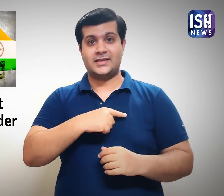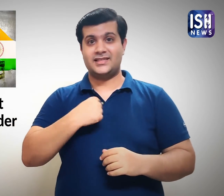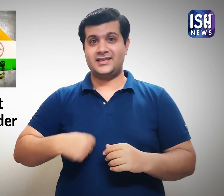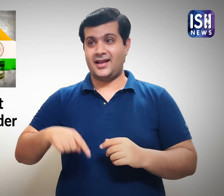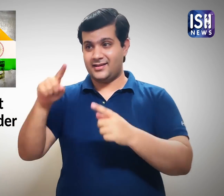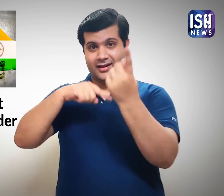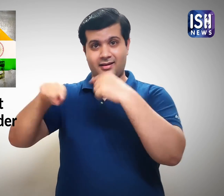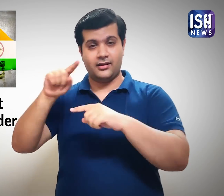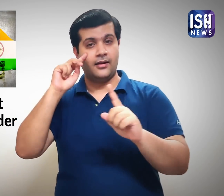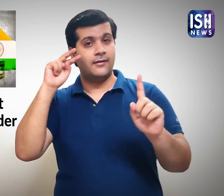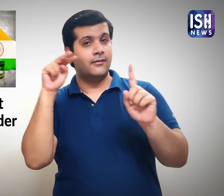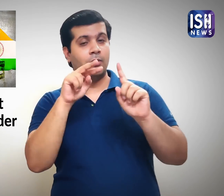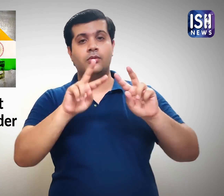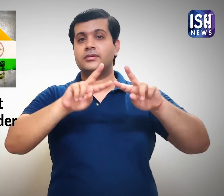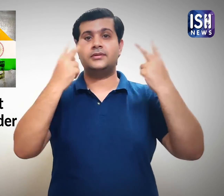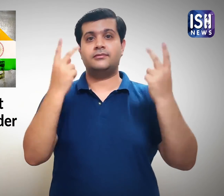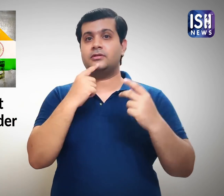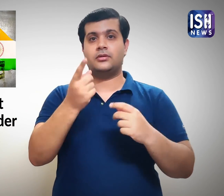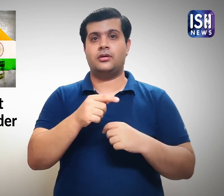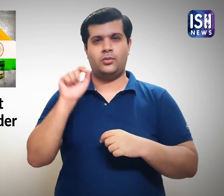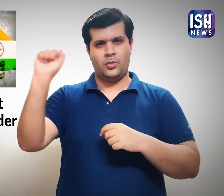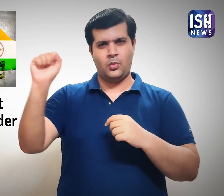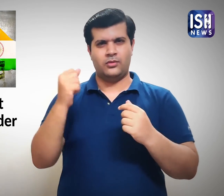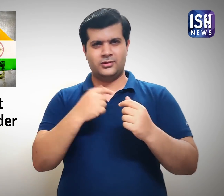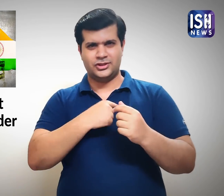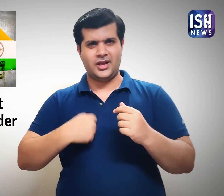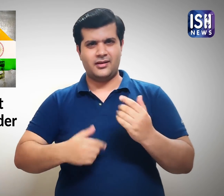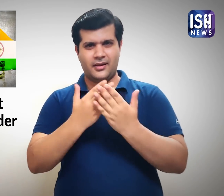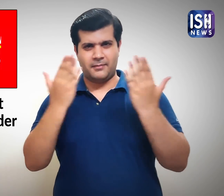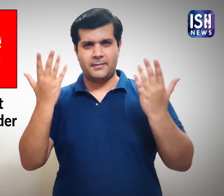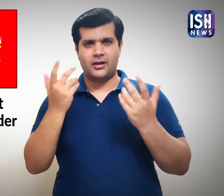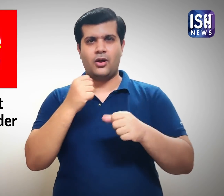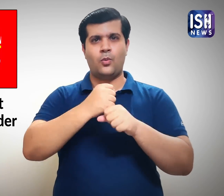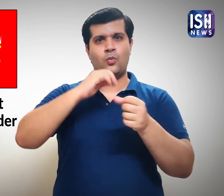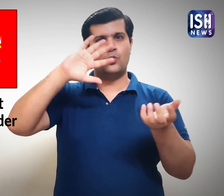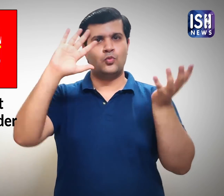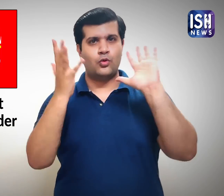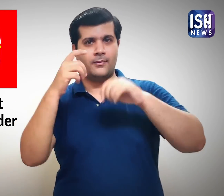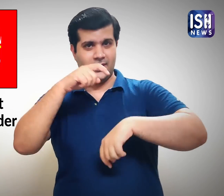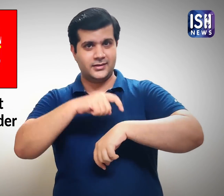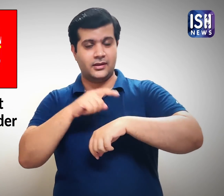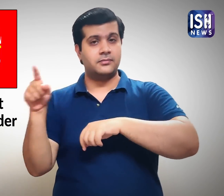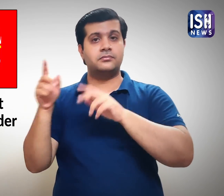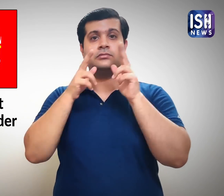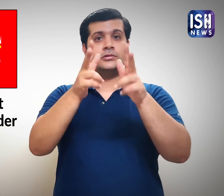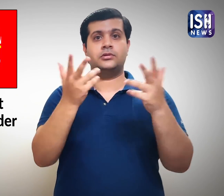China has a different view. Chinese Global Times said,